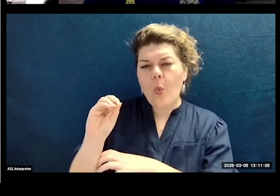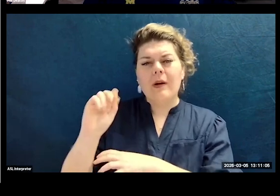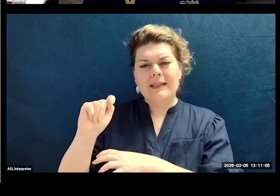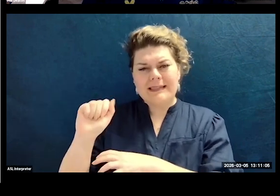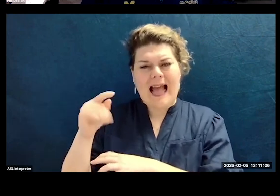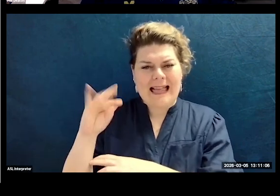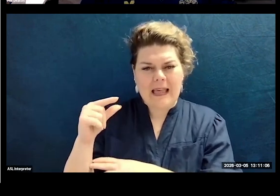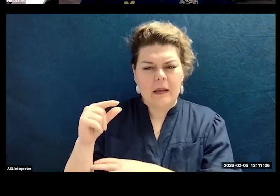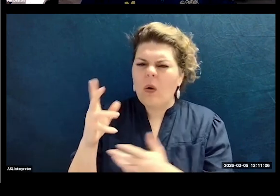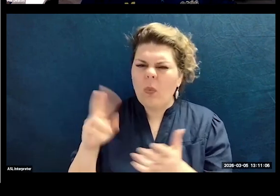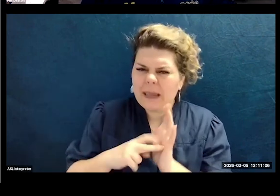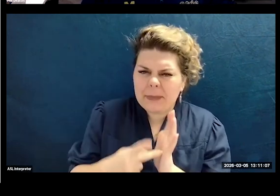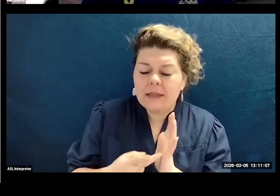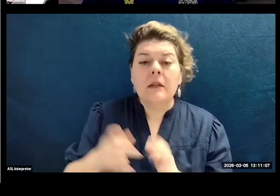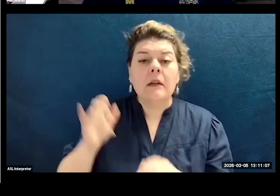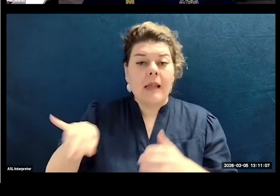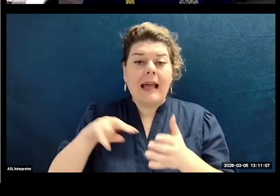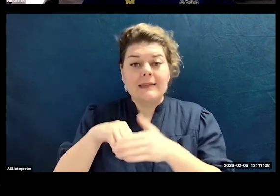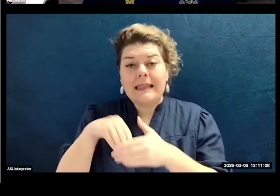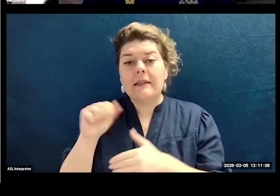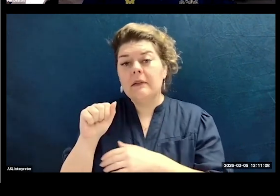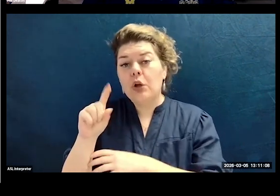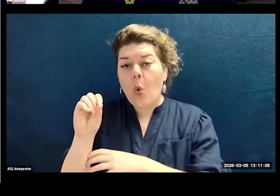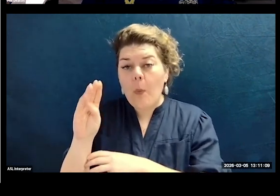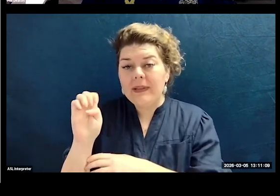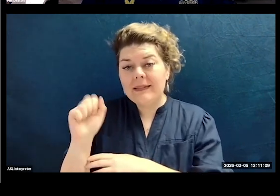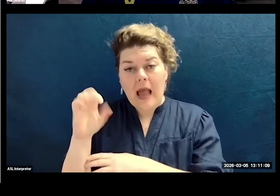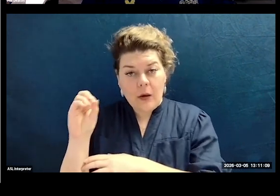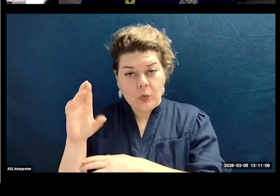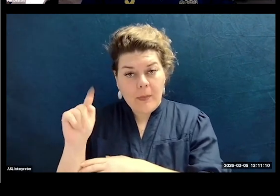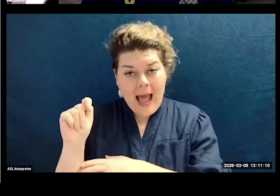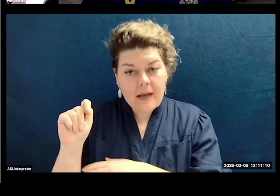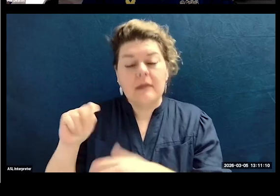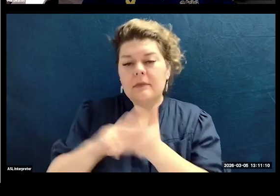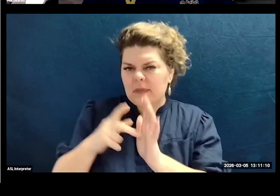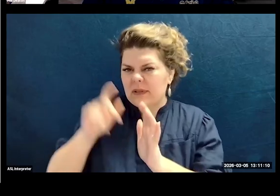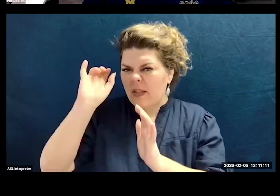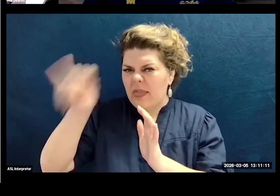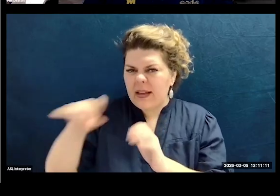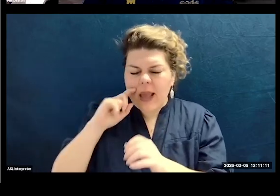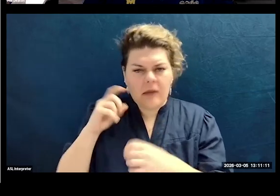Auto-tagging is a feature within the Adobe Acrobat tool that allows Adobe Acrobat to automatically apply tags